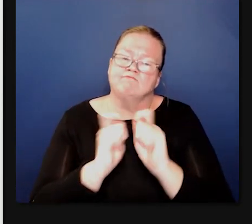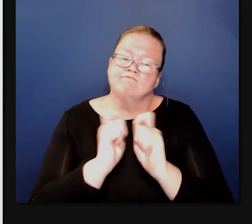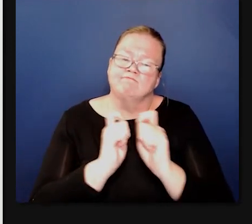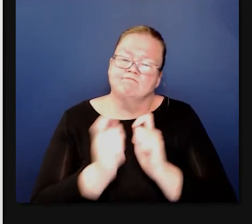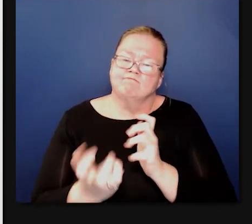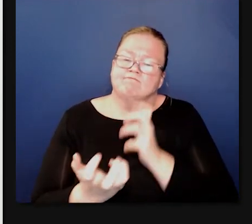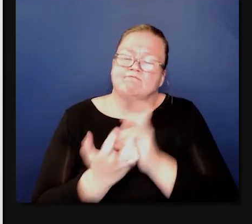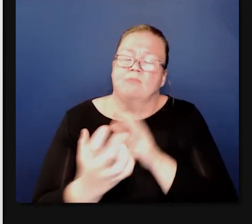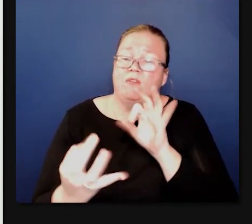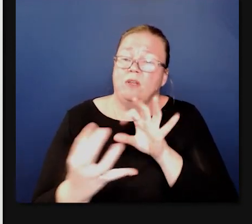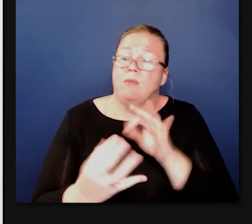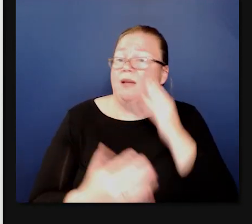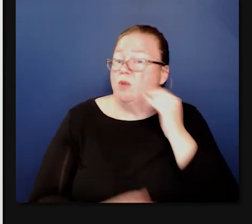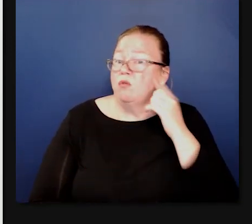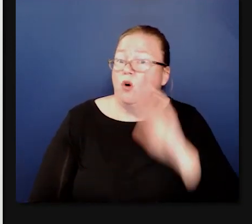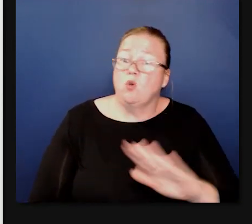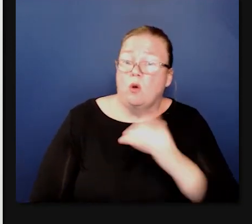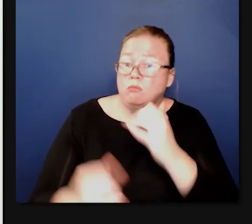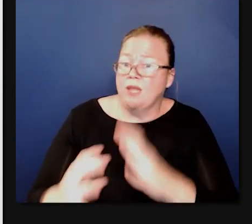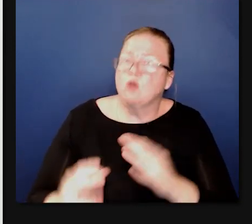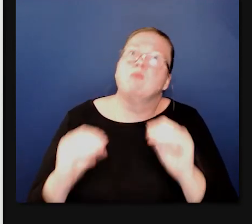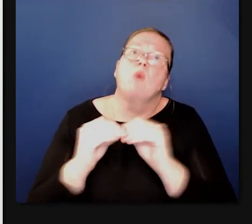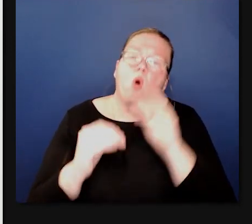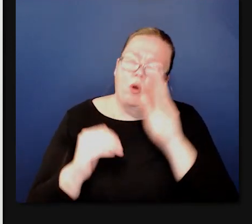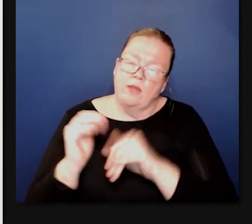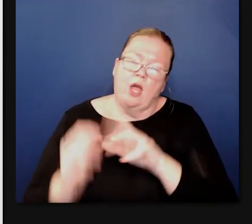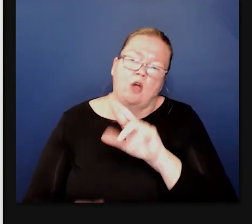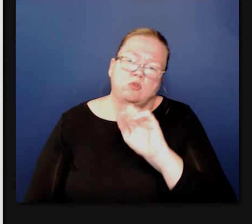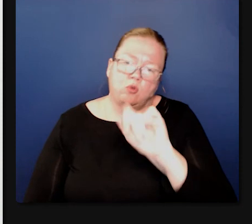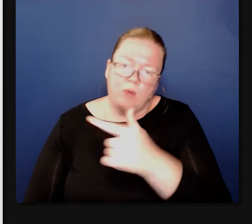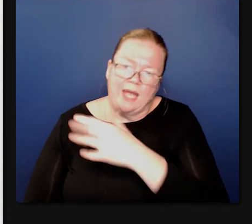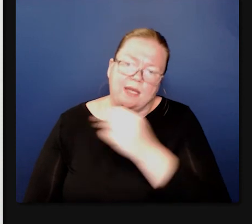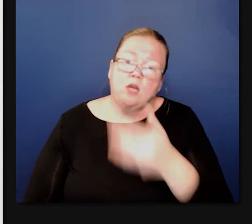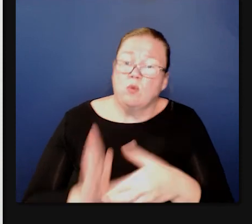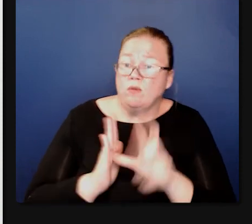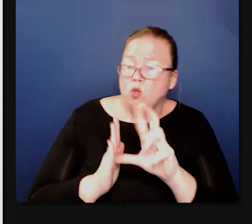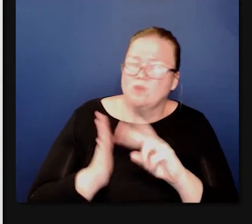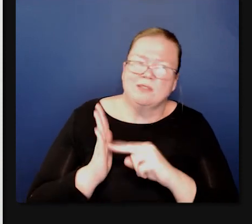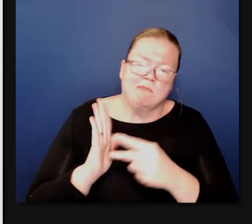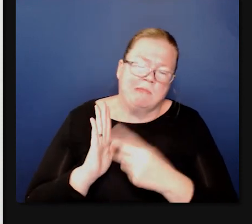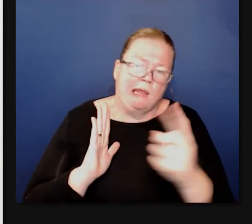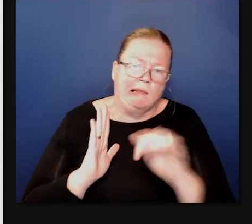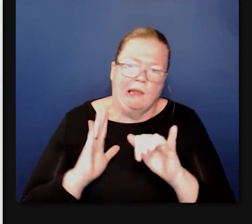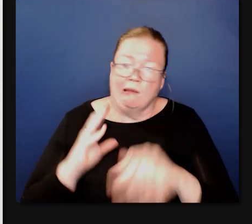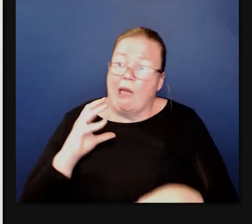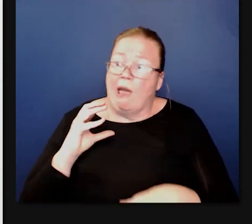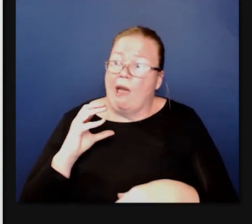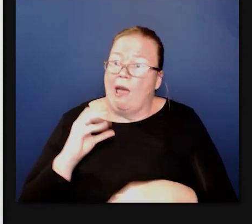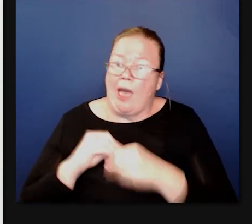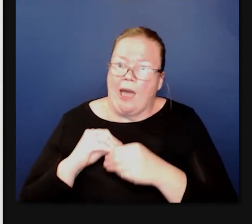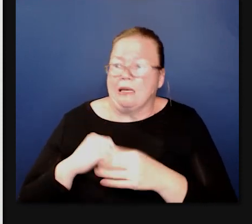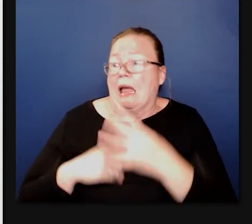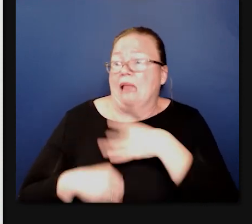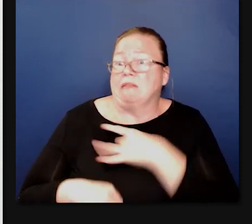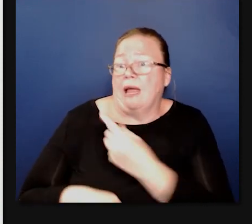feedback experience for your players. Beyond ratings and reviews. So this means things like adding being able to like items,